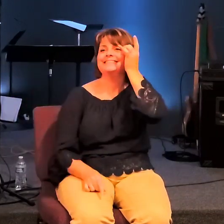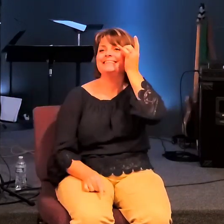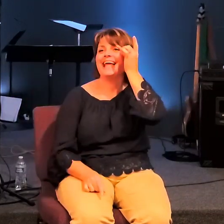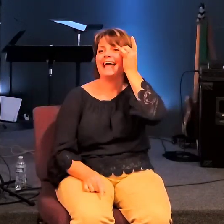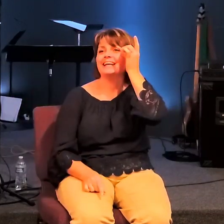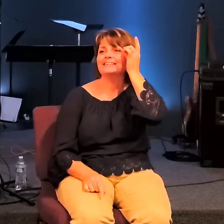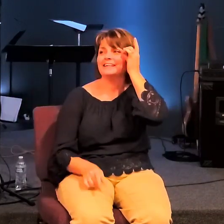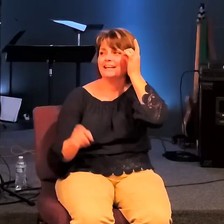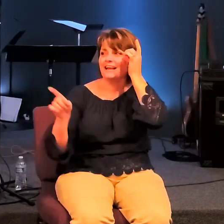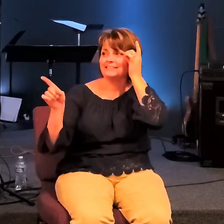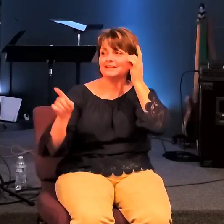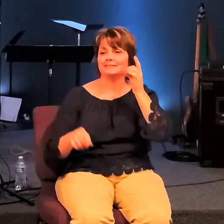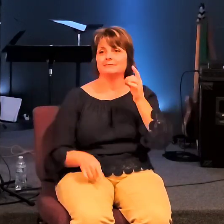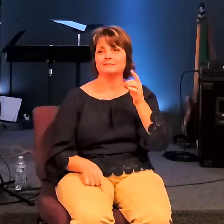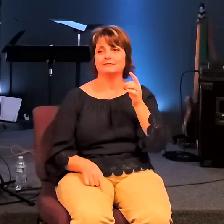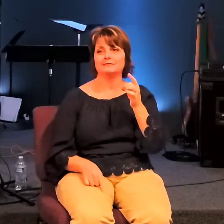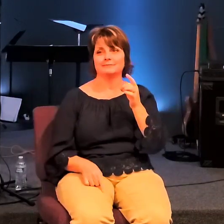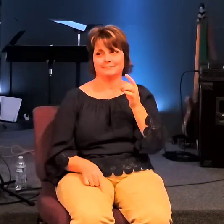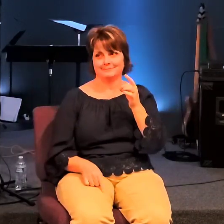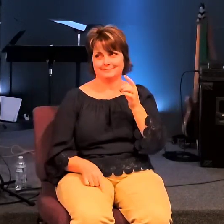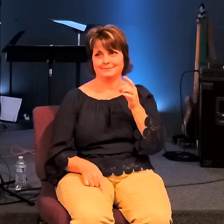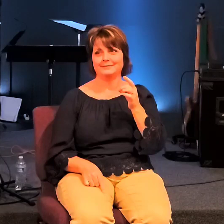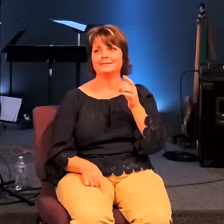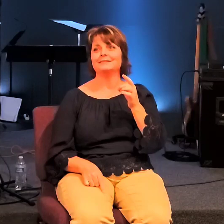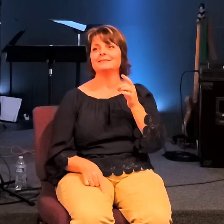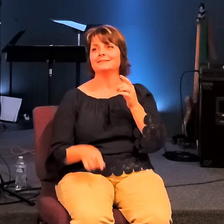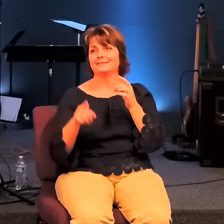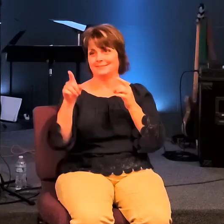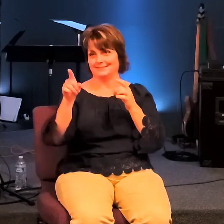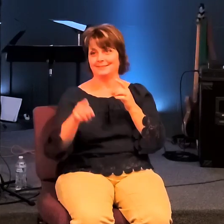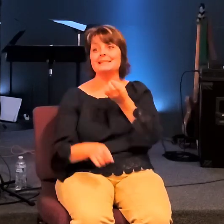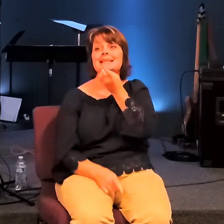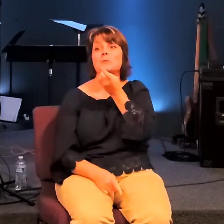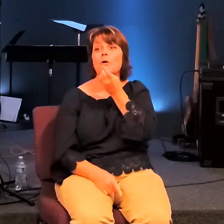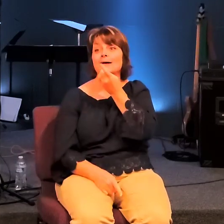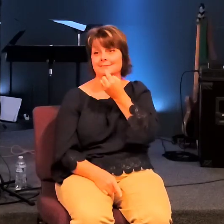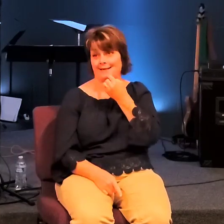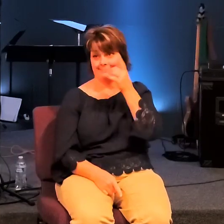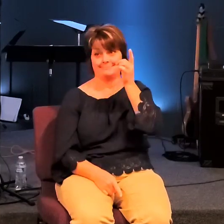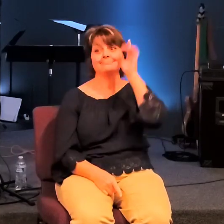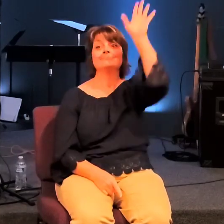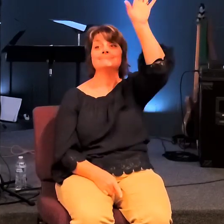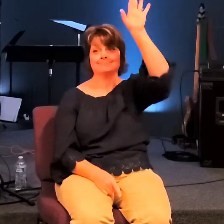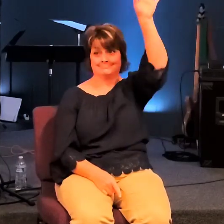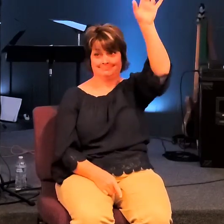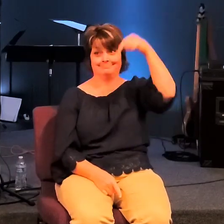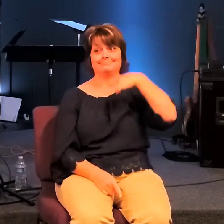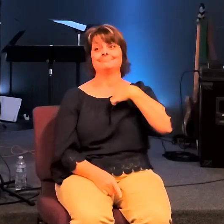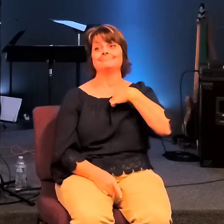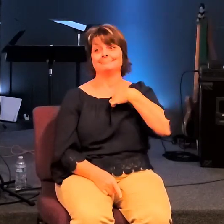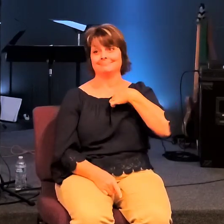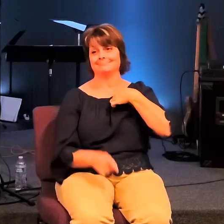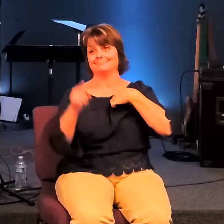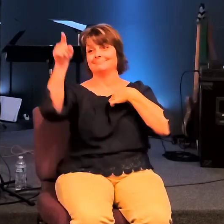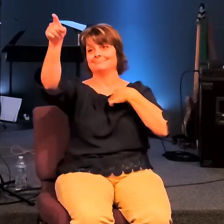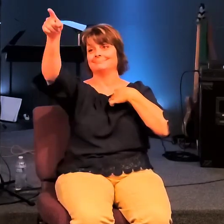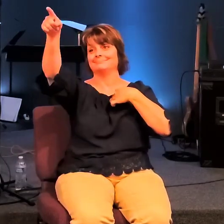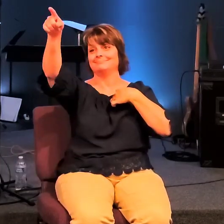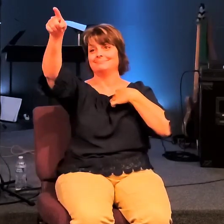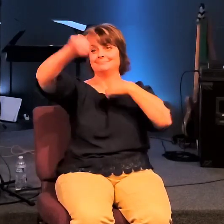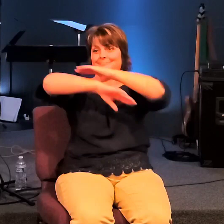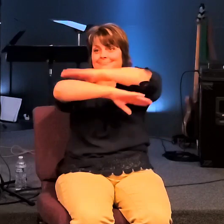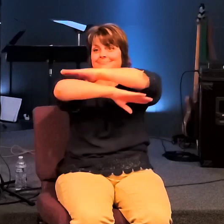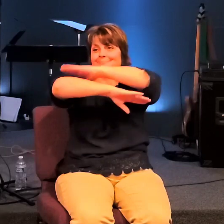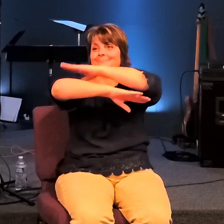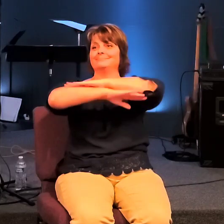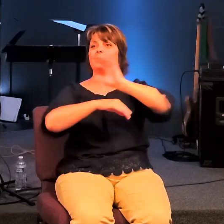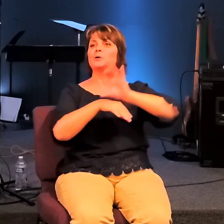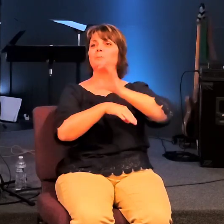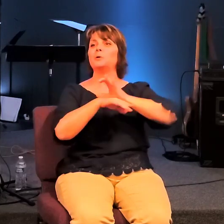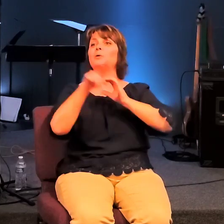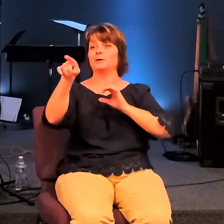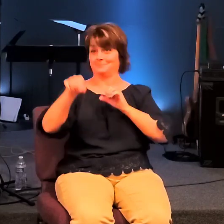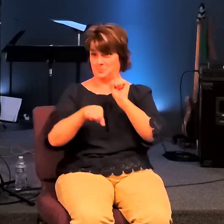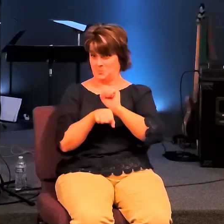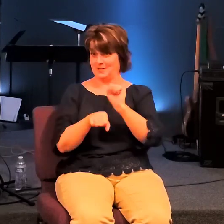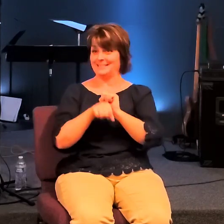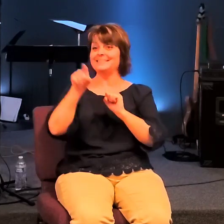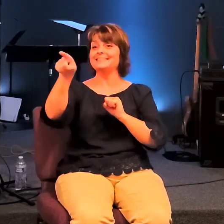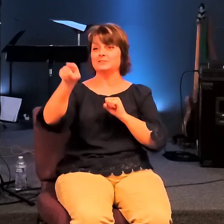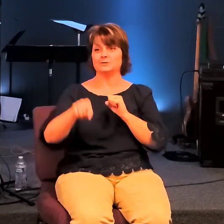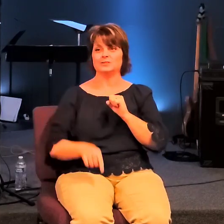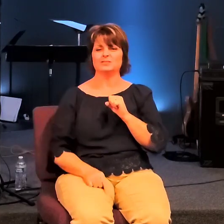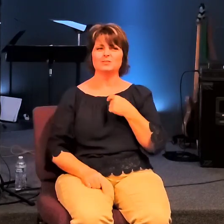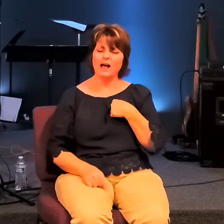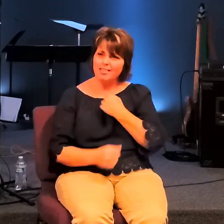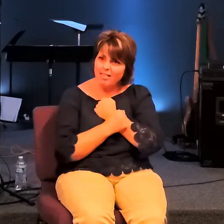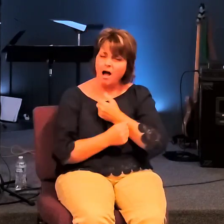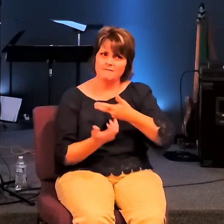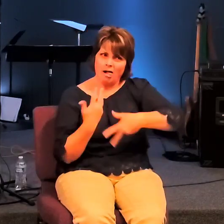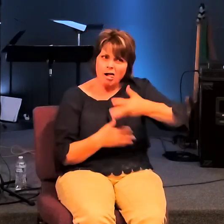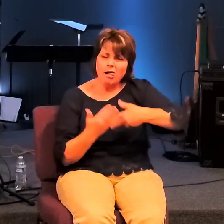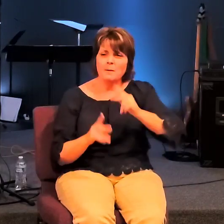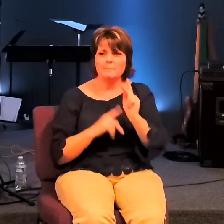to be around people I love the interaction and this isolation stuff that's for the birds